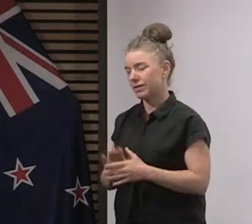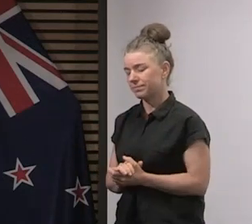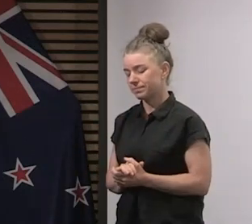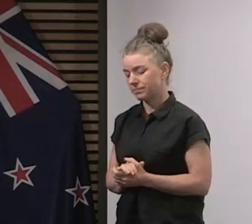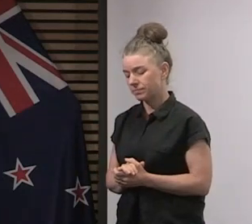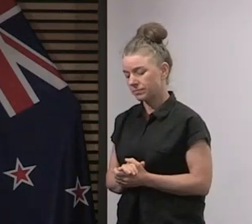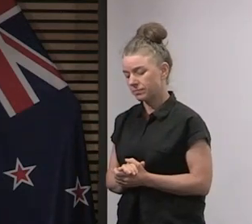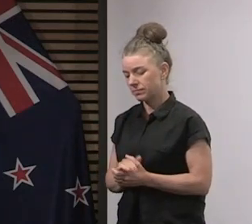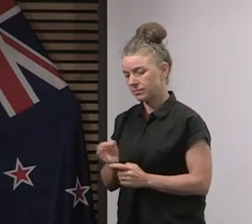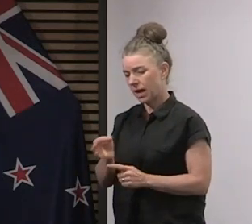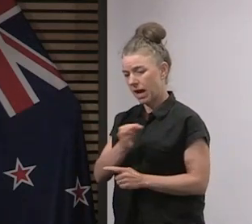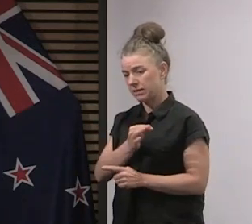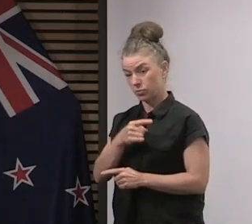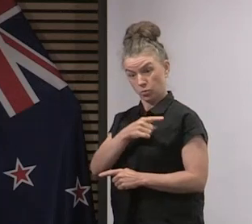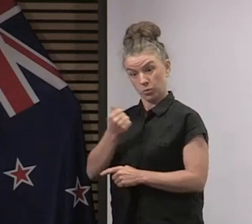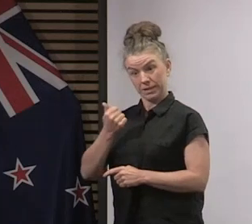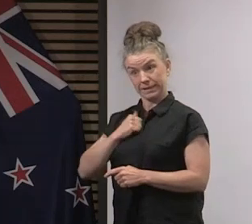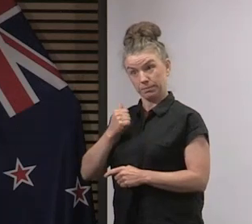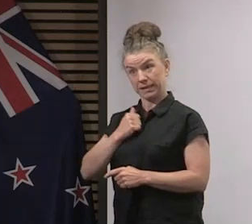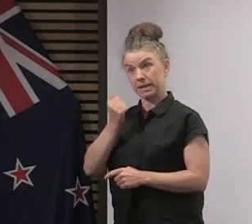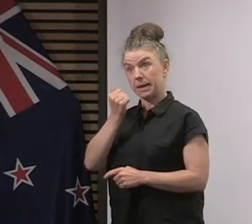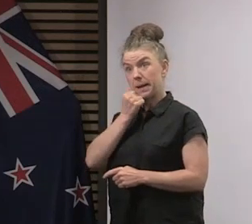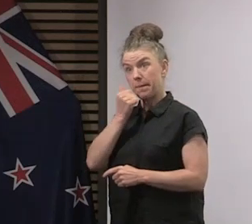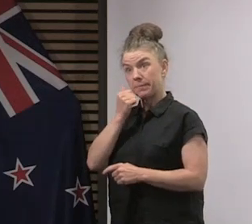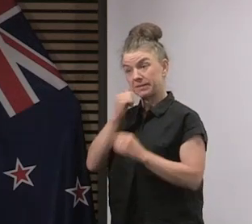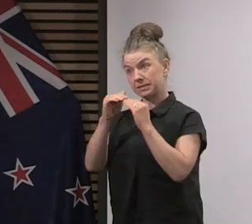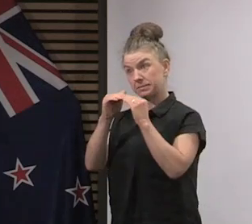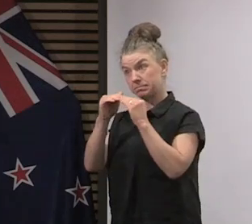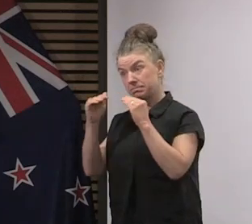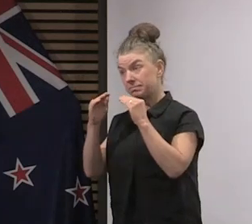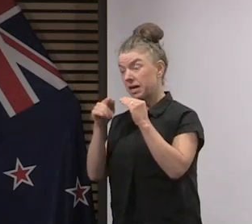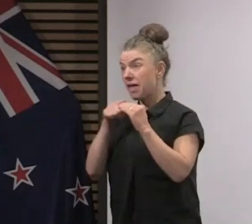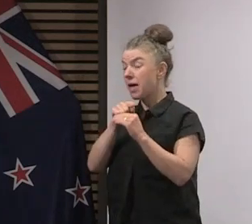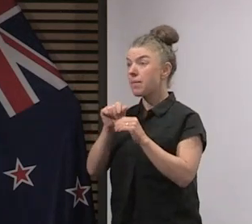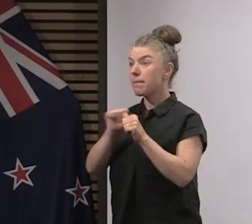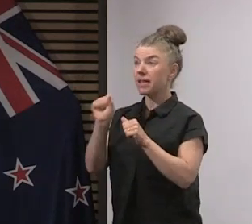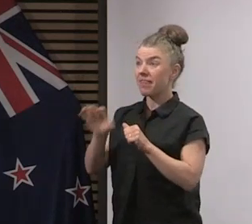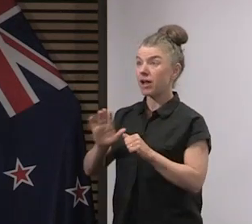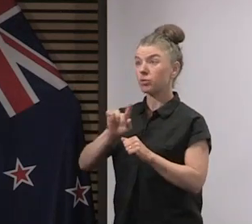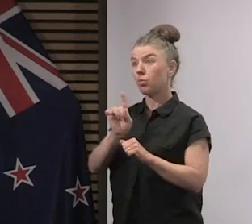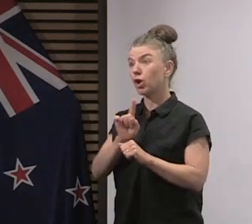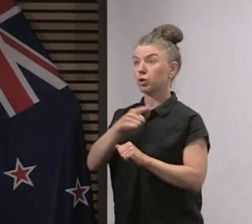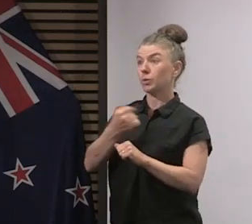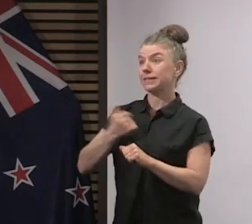need - our aim is to stamp it